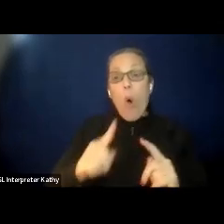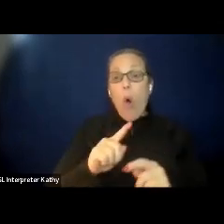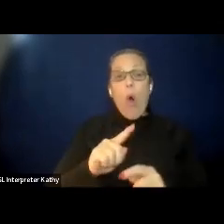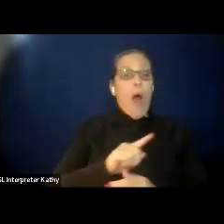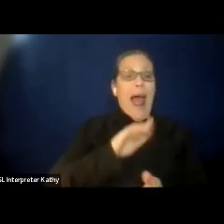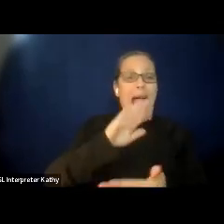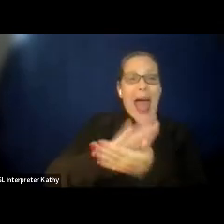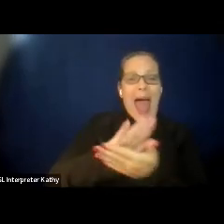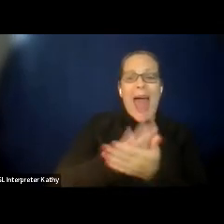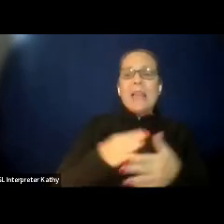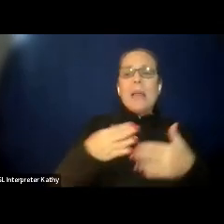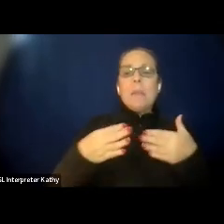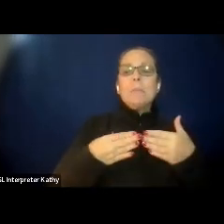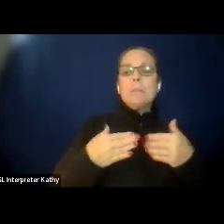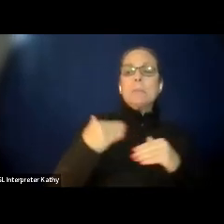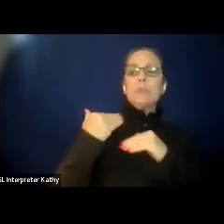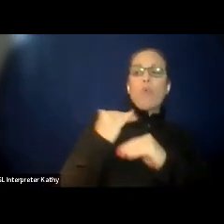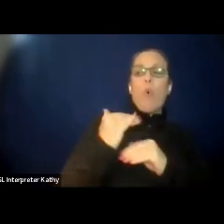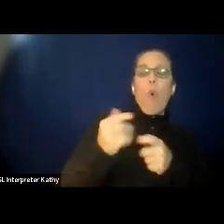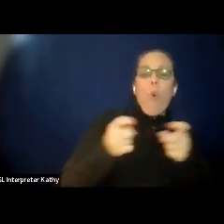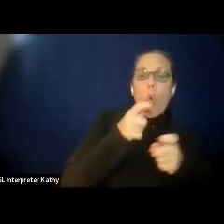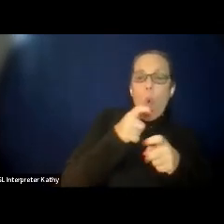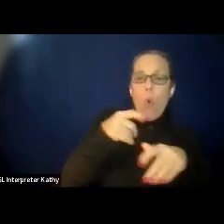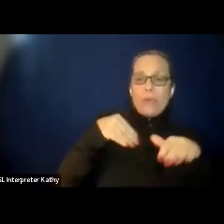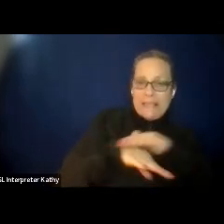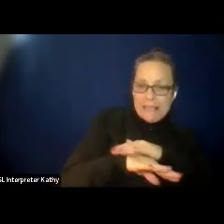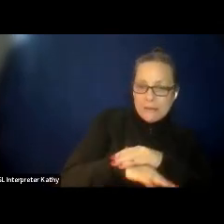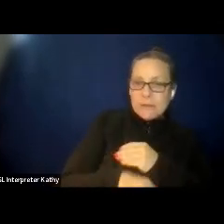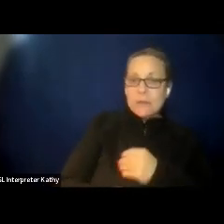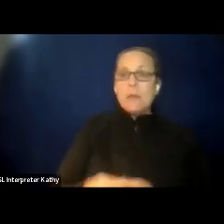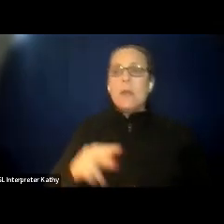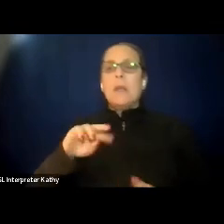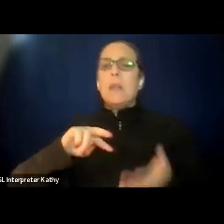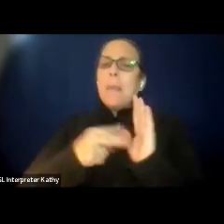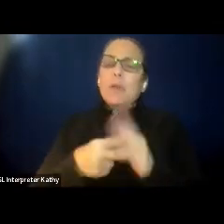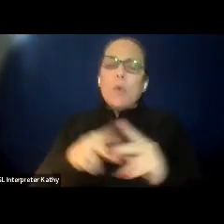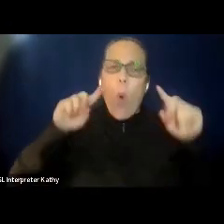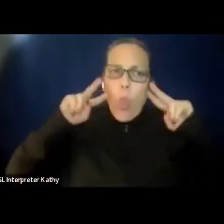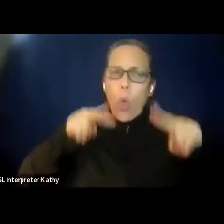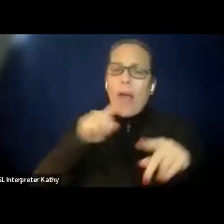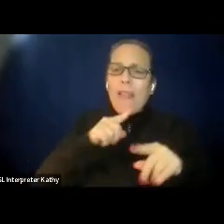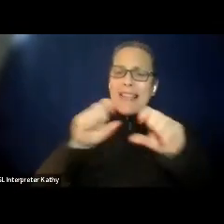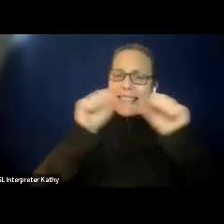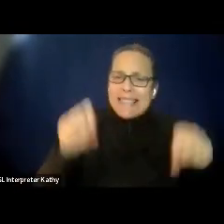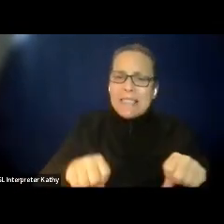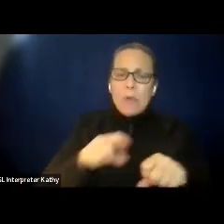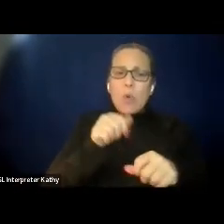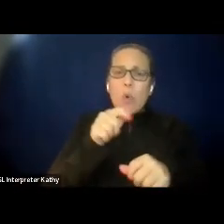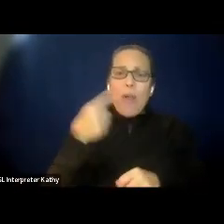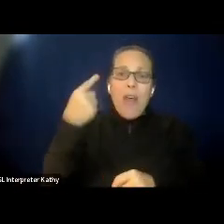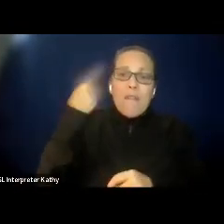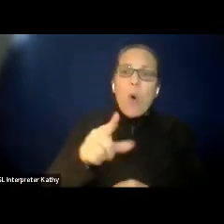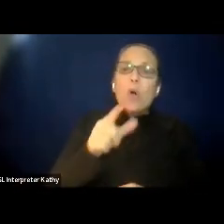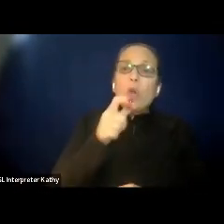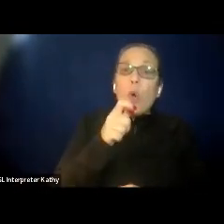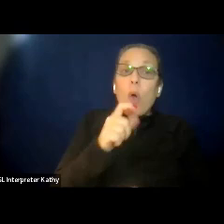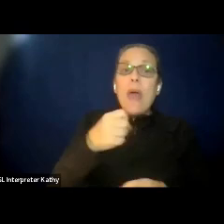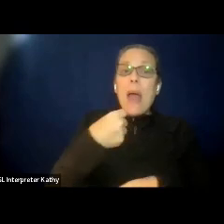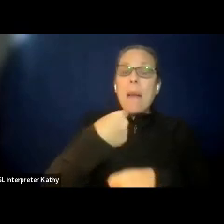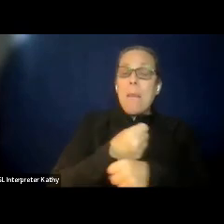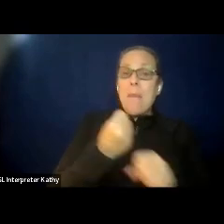diverse employment interest its or academic gate keeping. It really says look at the systems and how they're built and who are they built for and who